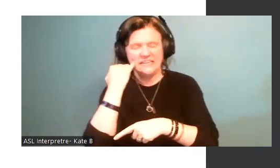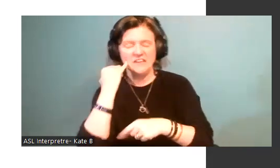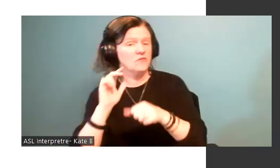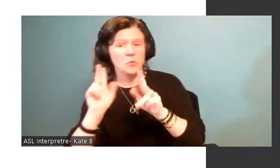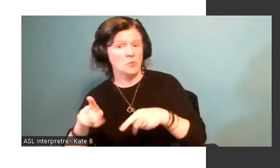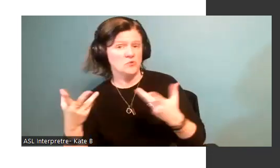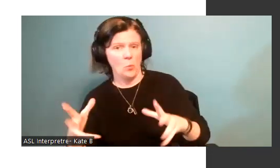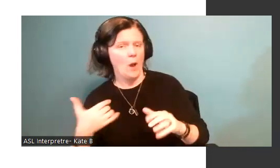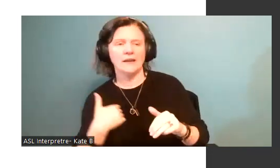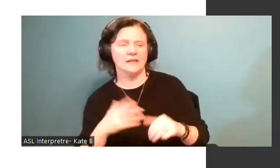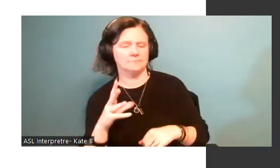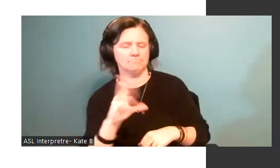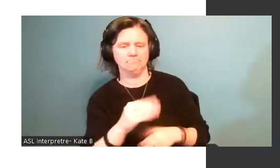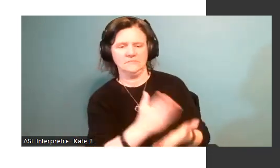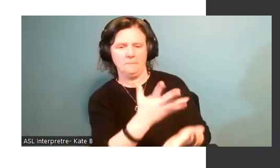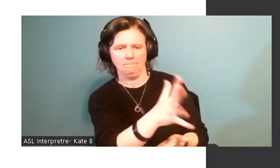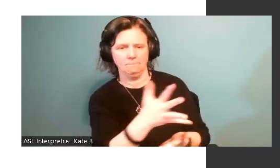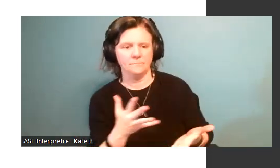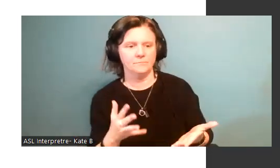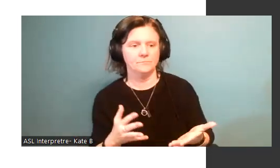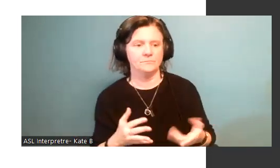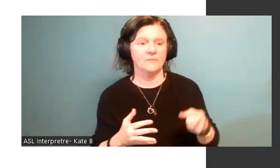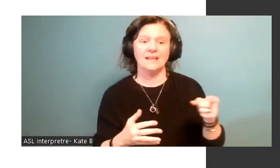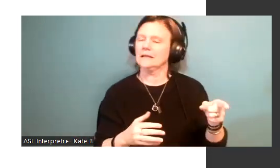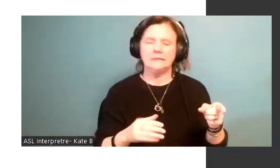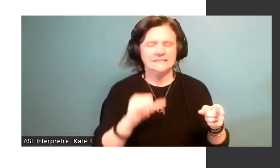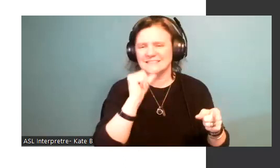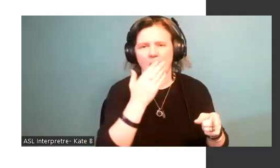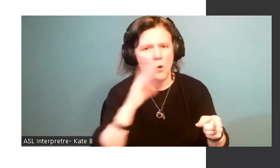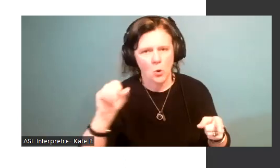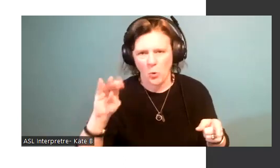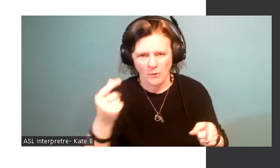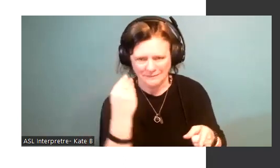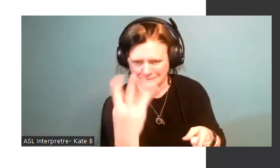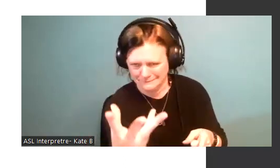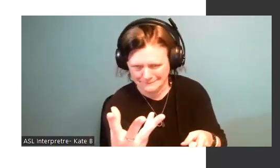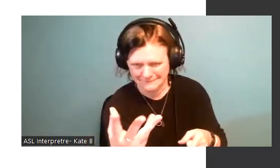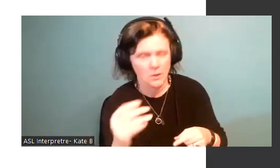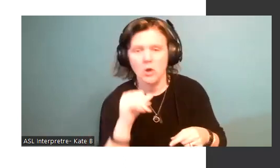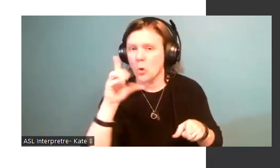described by. We set it up like this, so it will read the ALT text and then it can read the